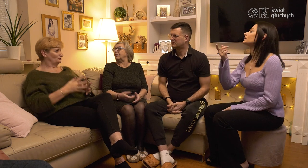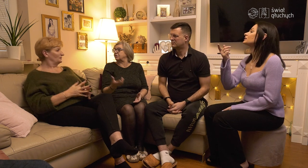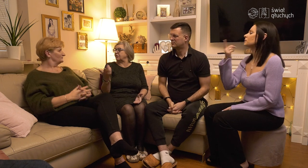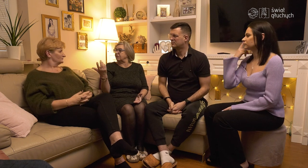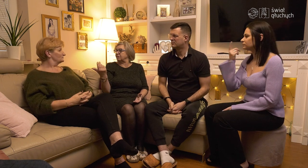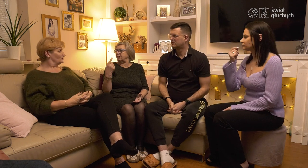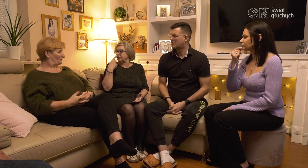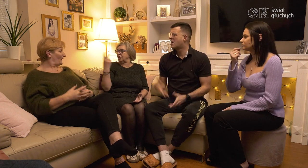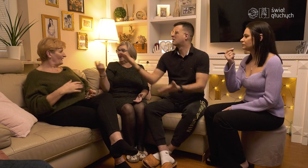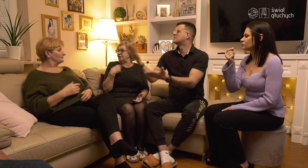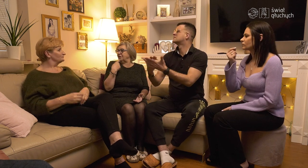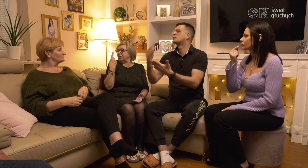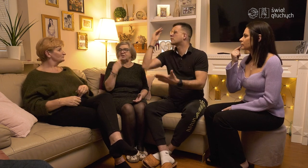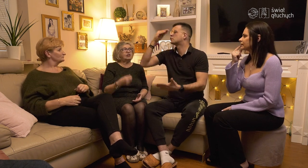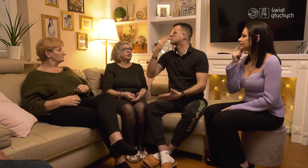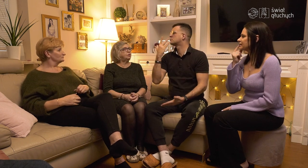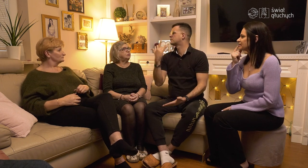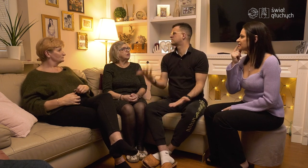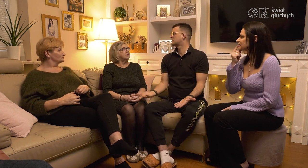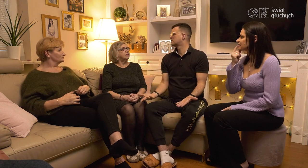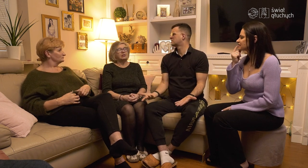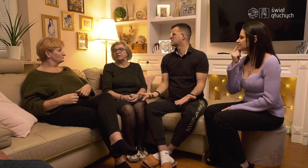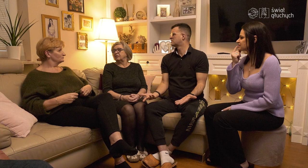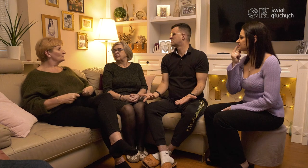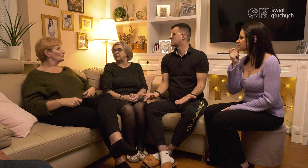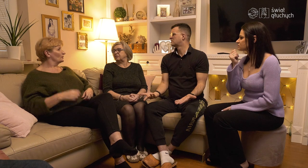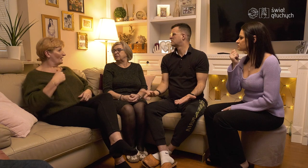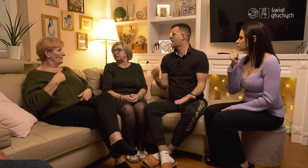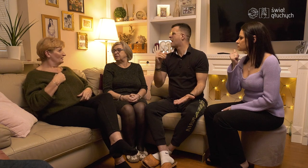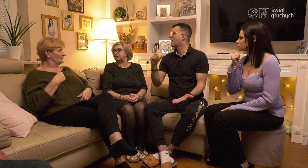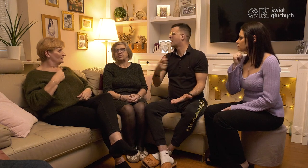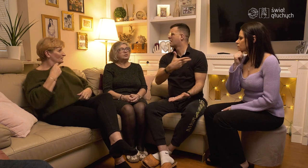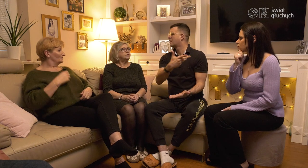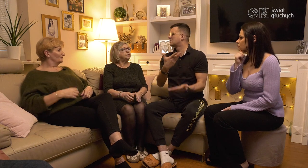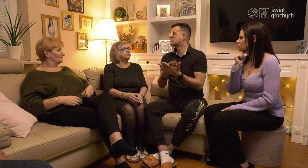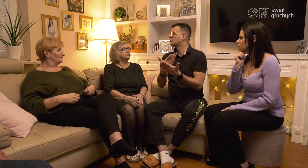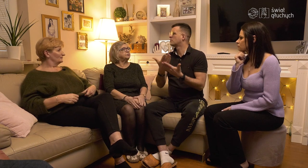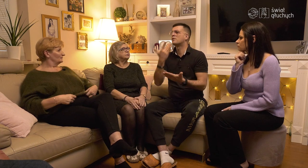[Rafał]: And why does Ala speak poorly?